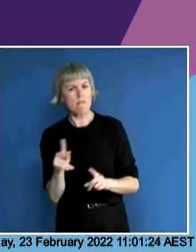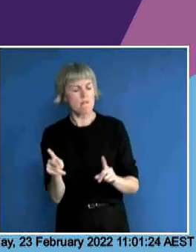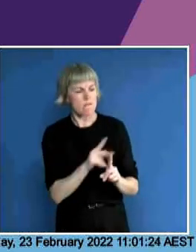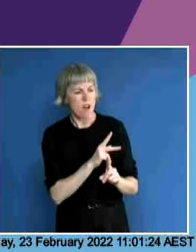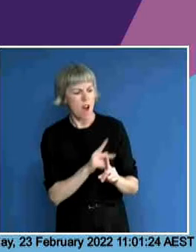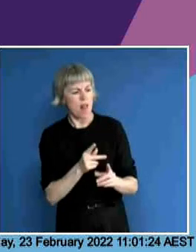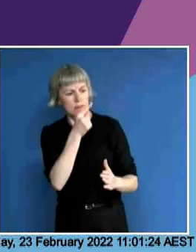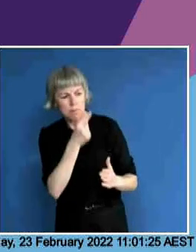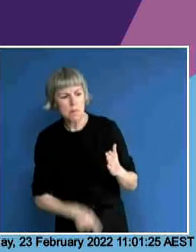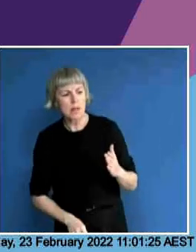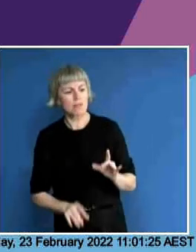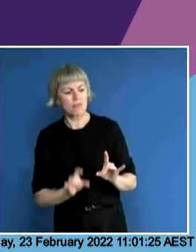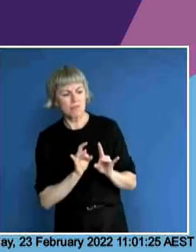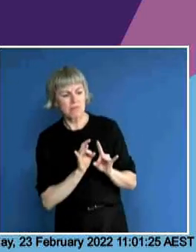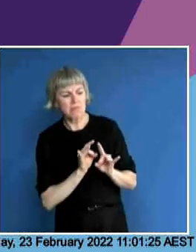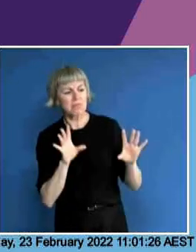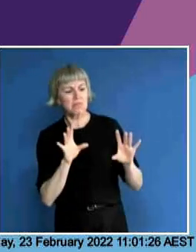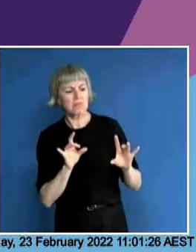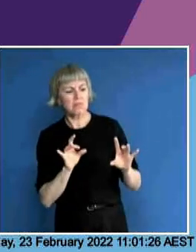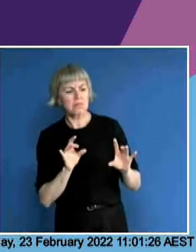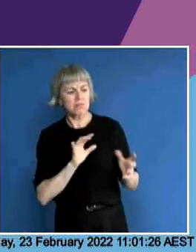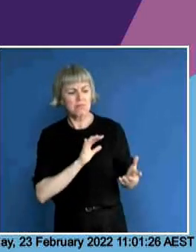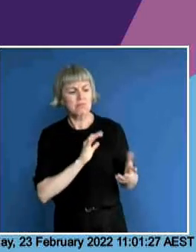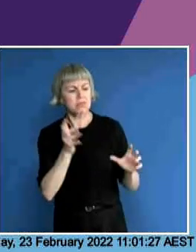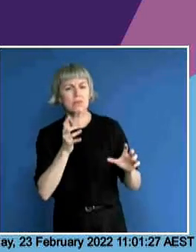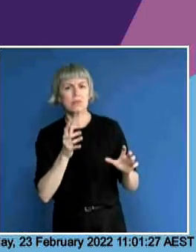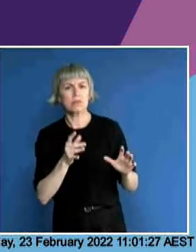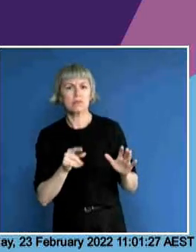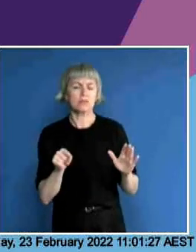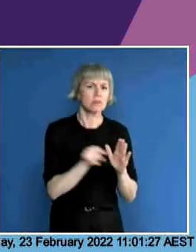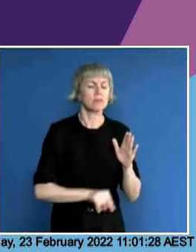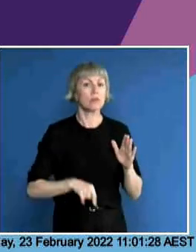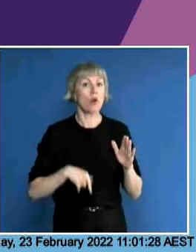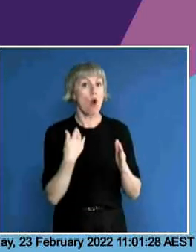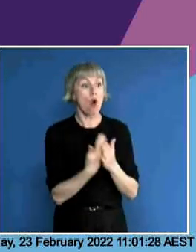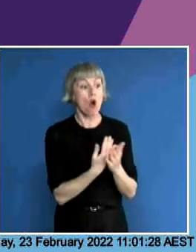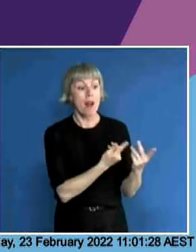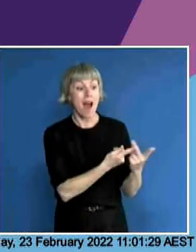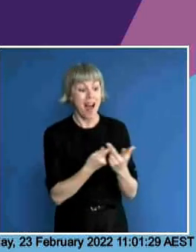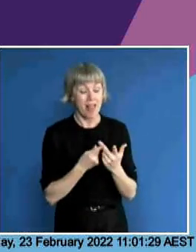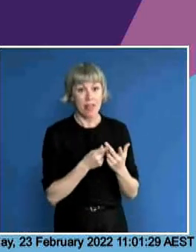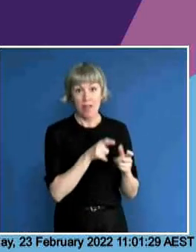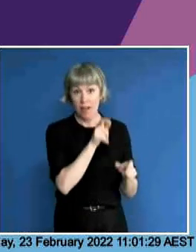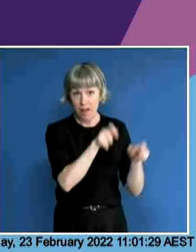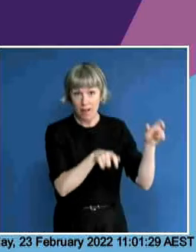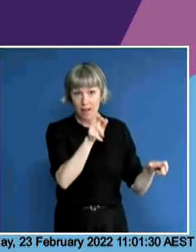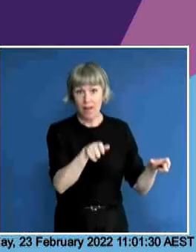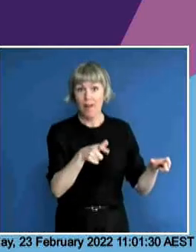loss or disadvantage to any person on account of the person having appeared as a